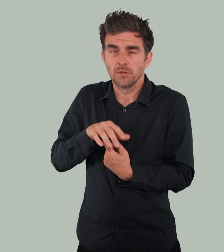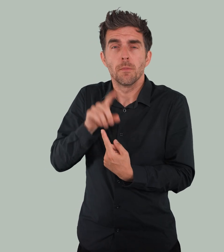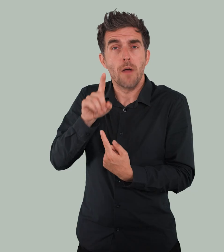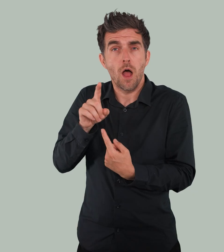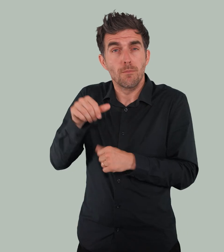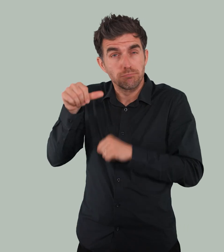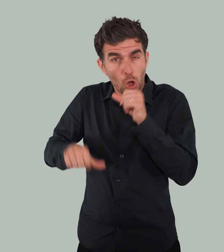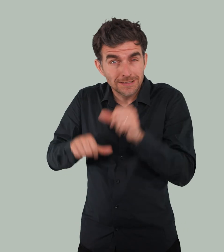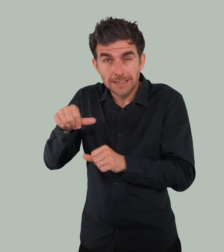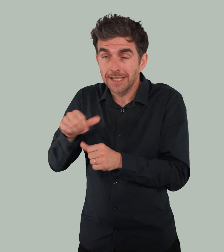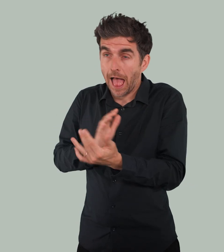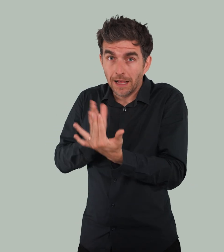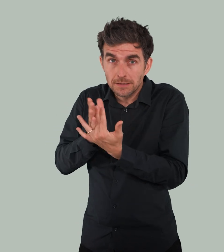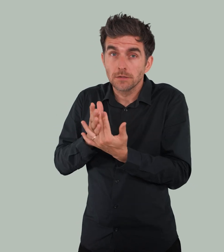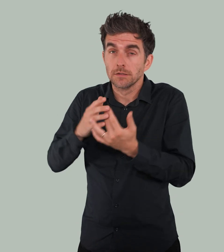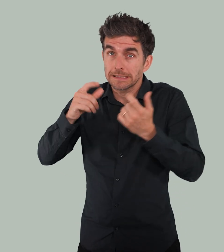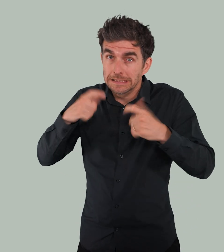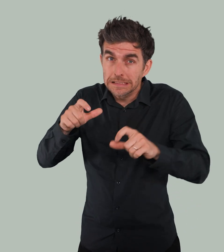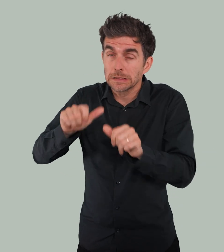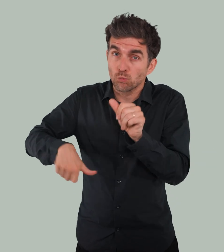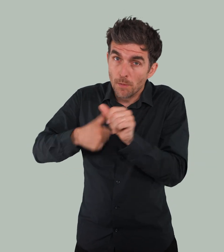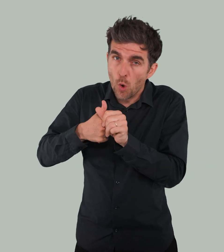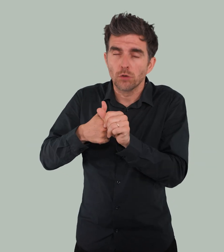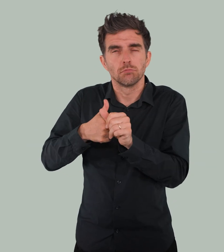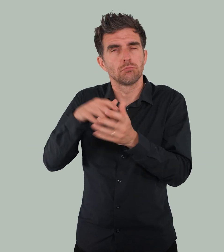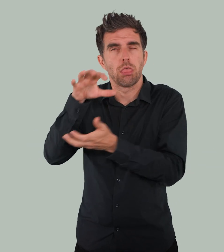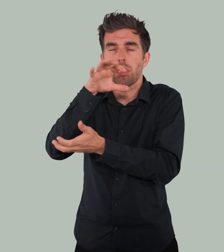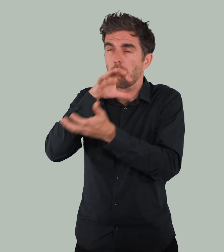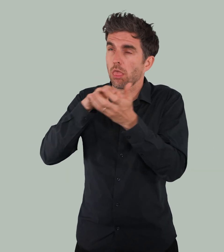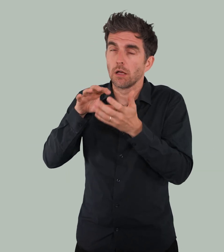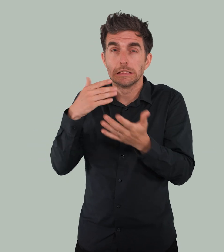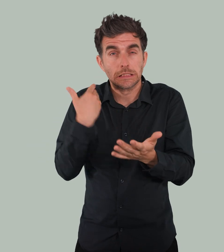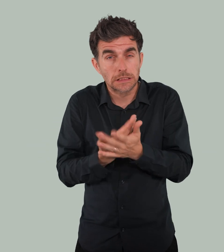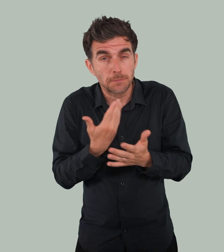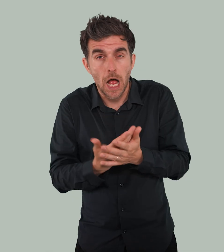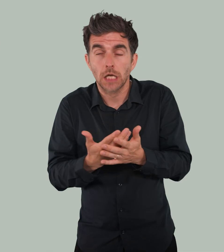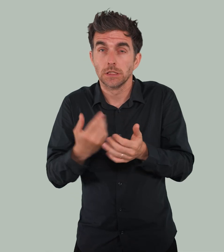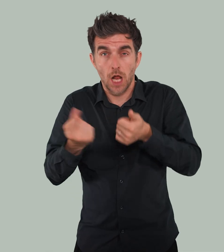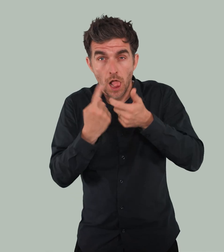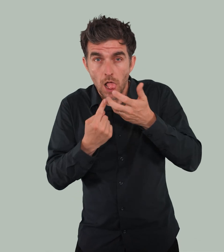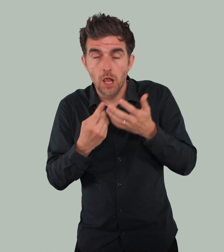the process of accessing and maintaining support is often described as complex and demanding,